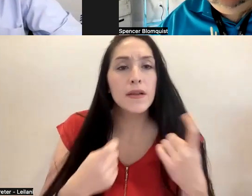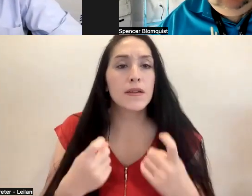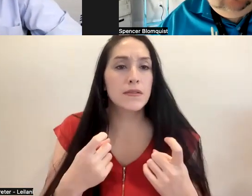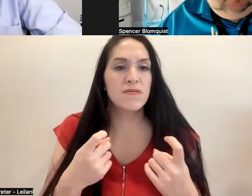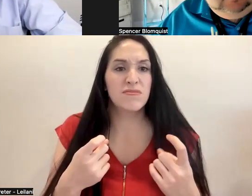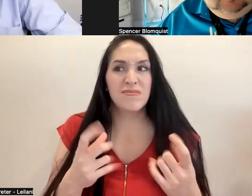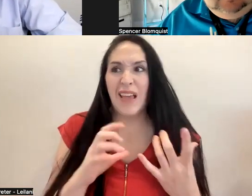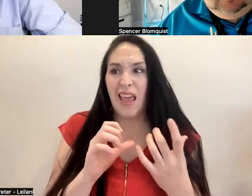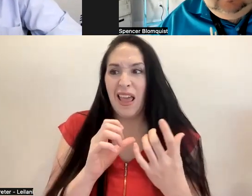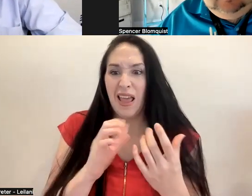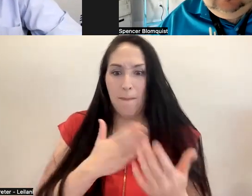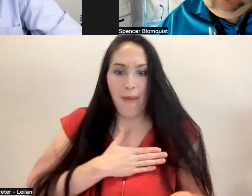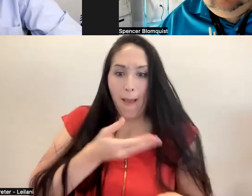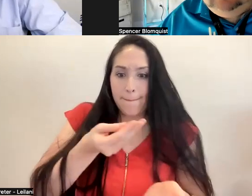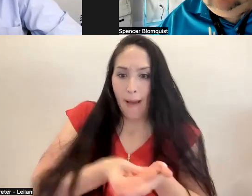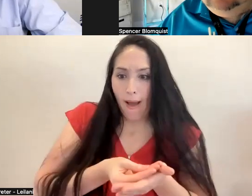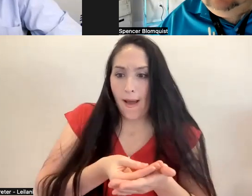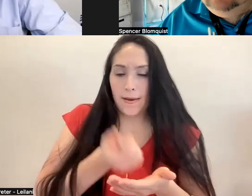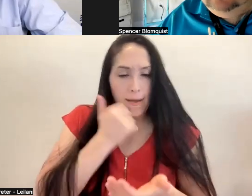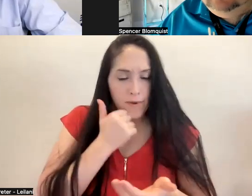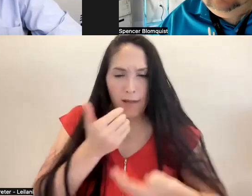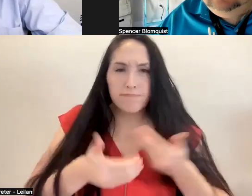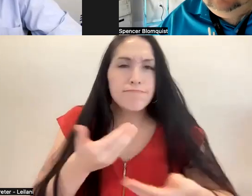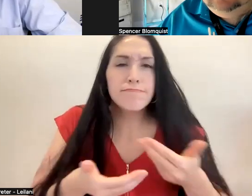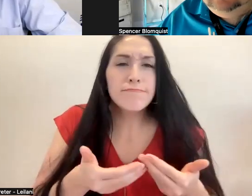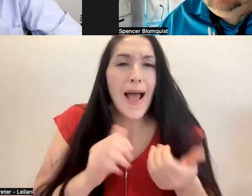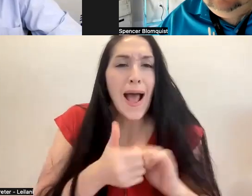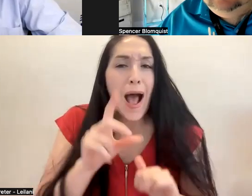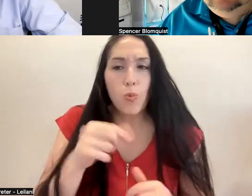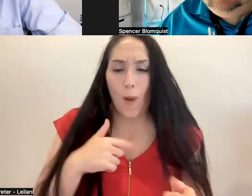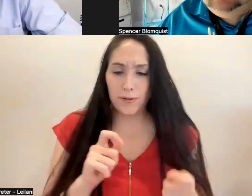do something different to to make sure I have that money so I don't know if that full question